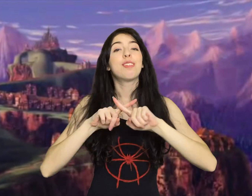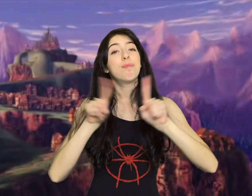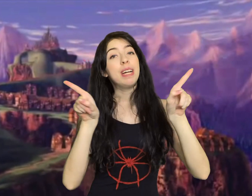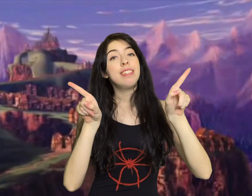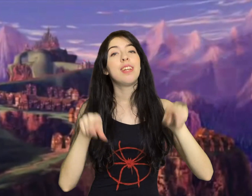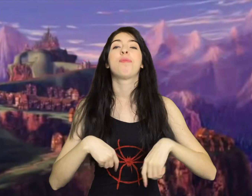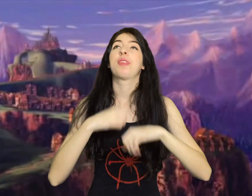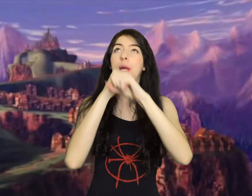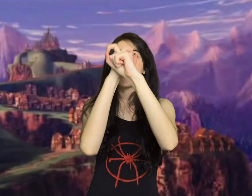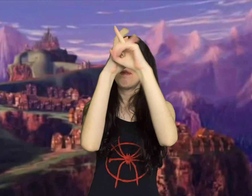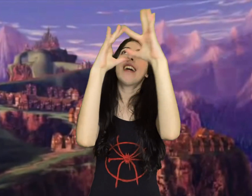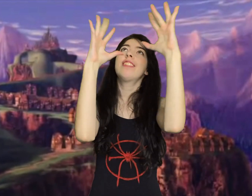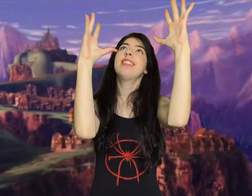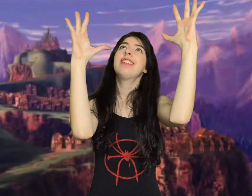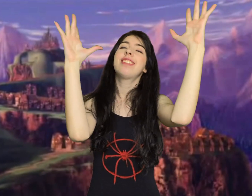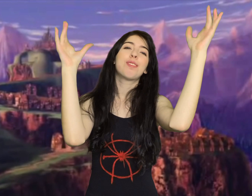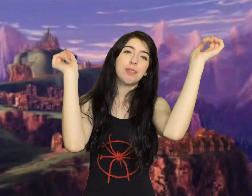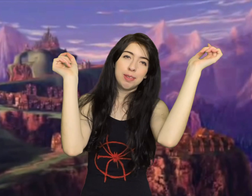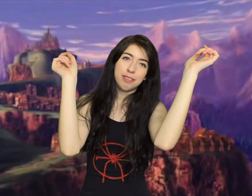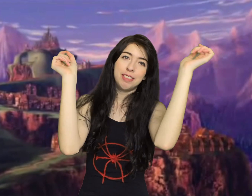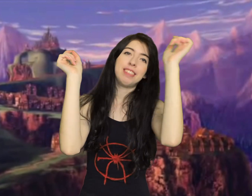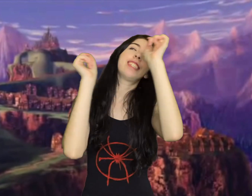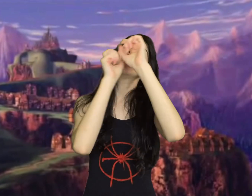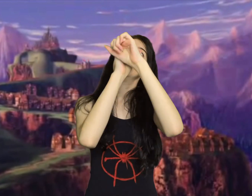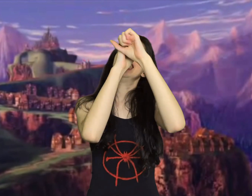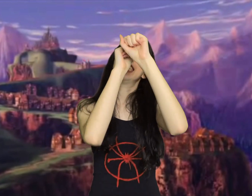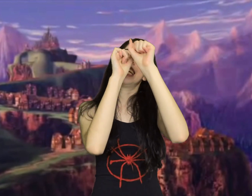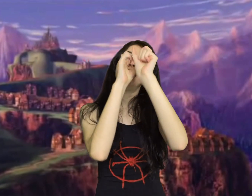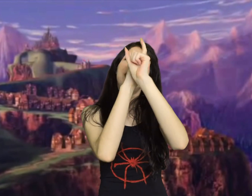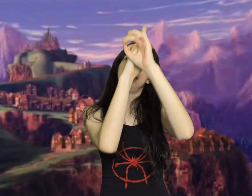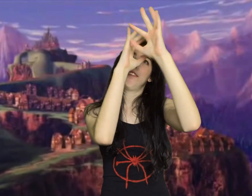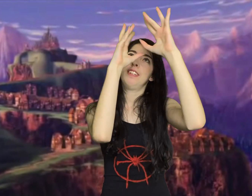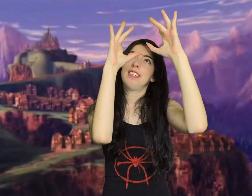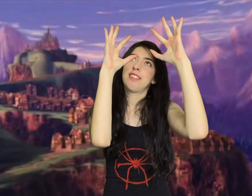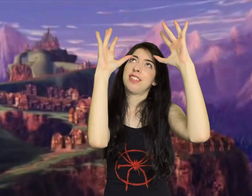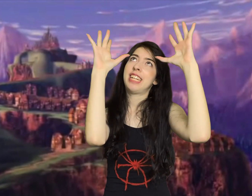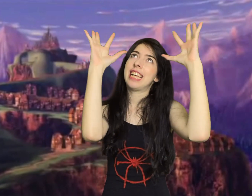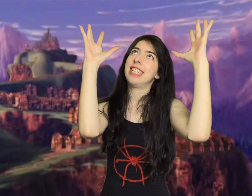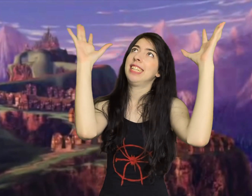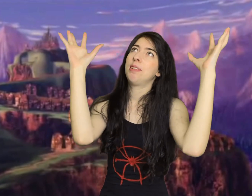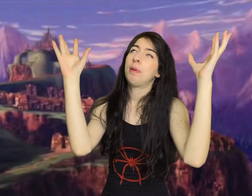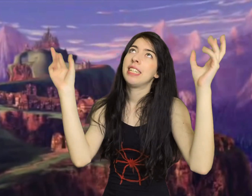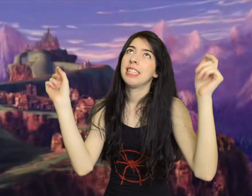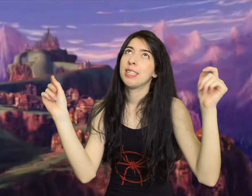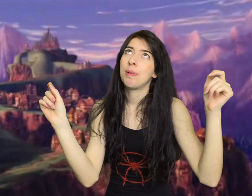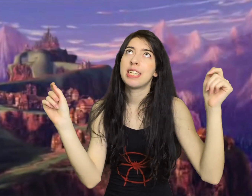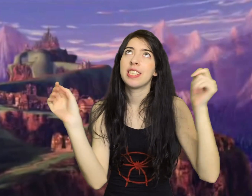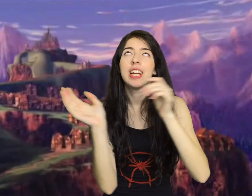BUT IMAGINE is one of my favorites it's like your- your fingers are dazzling and painting this picture